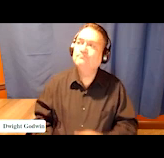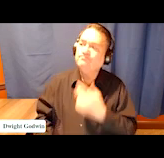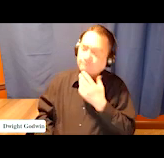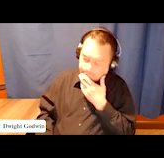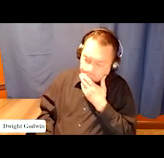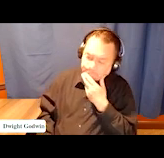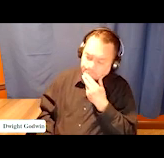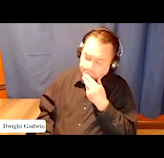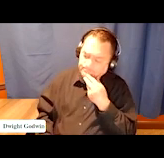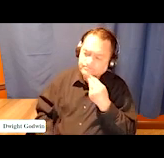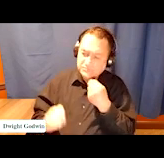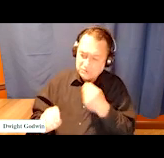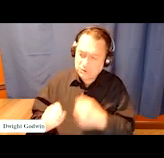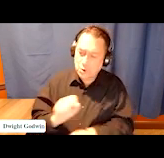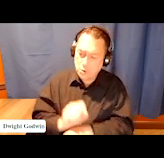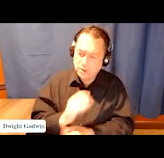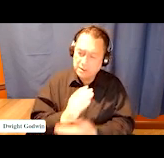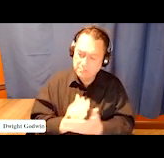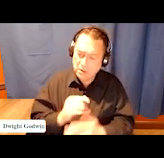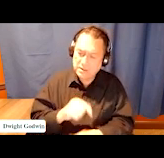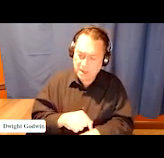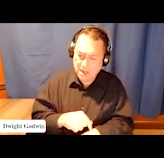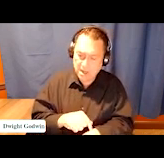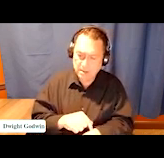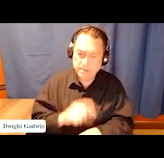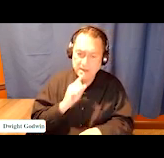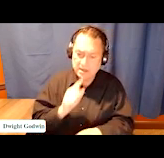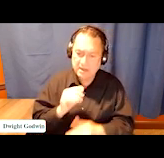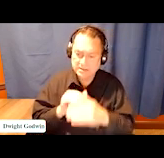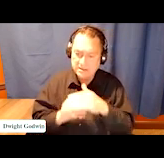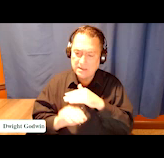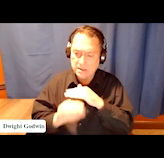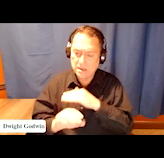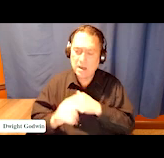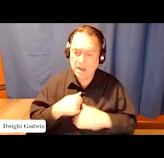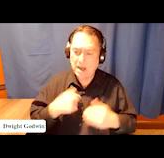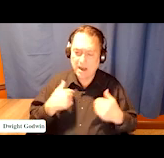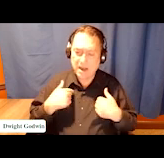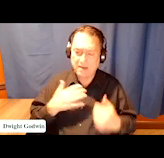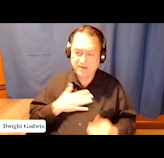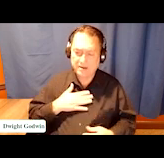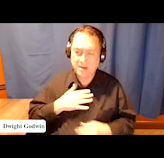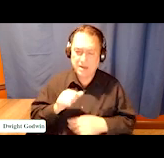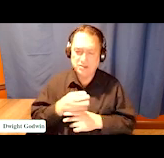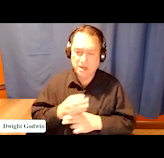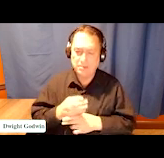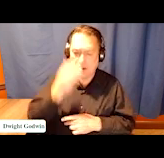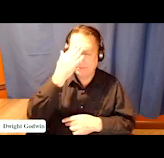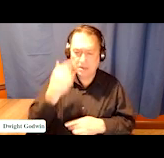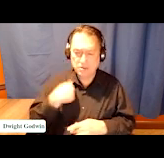[Jordan] So, working part-time is an accommodation I have at my job because we tried full-time